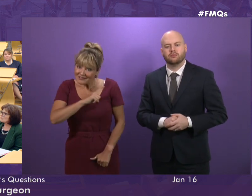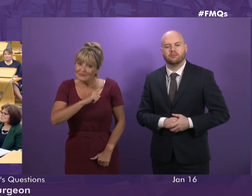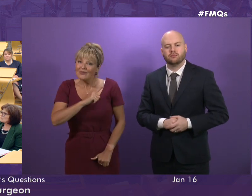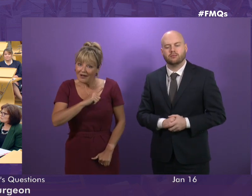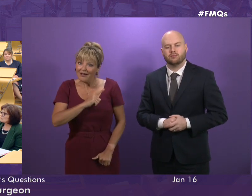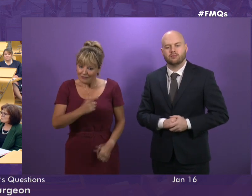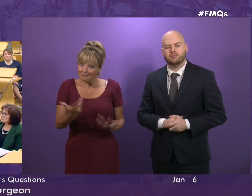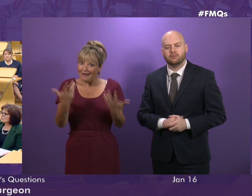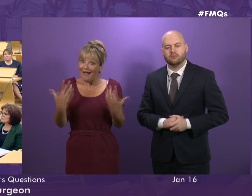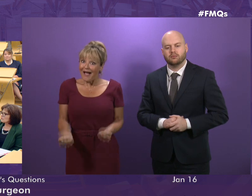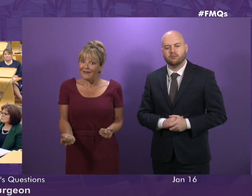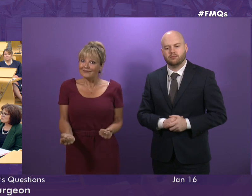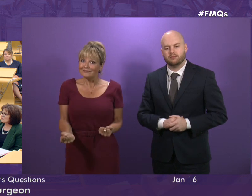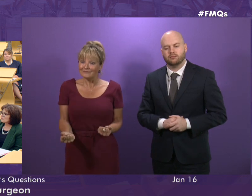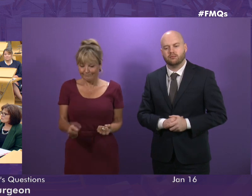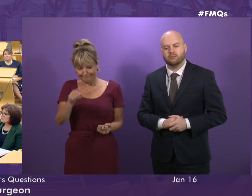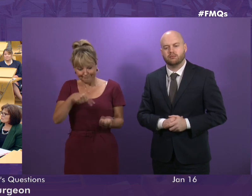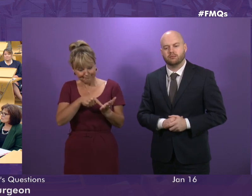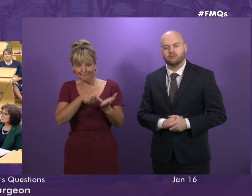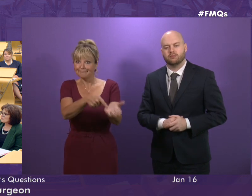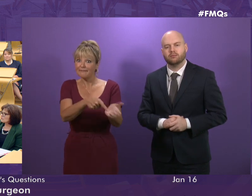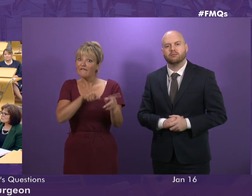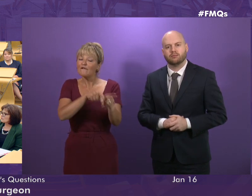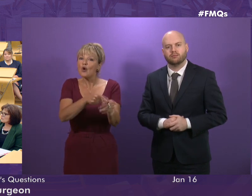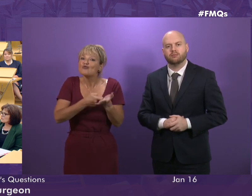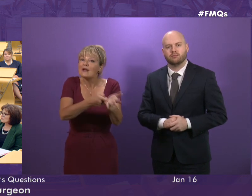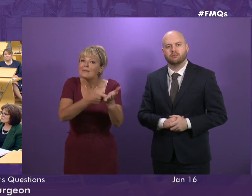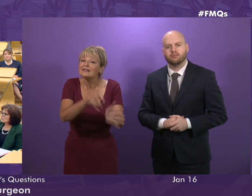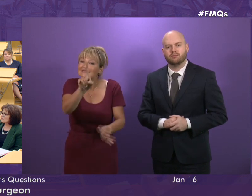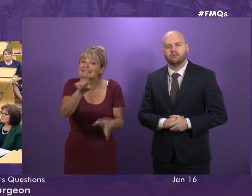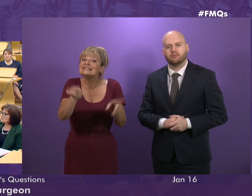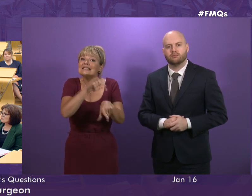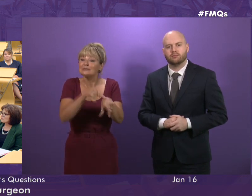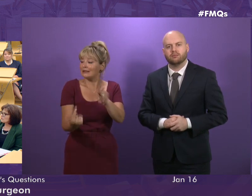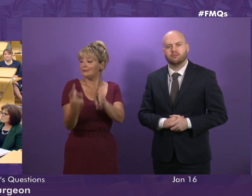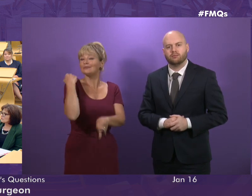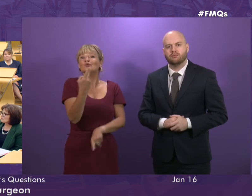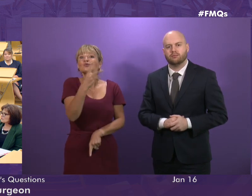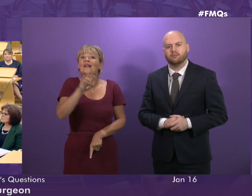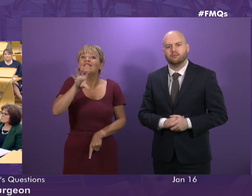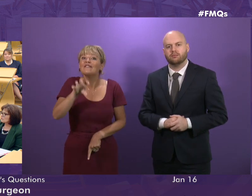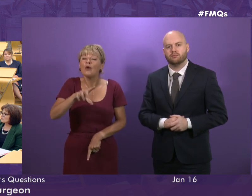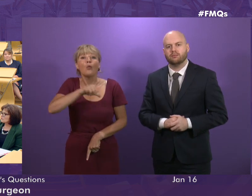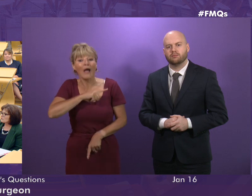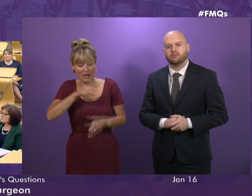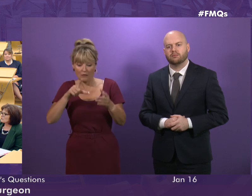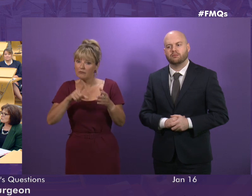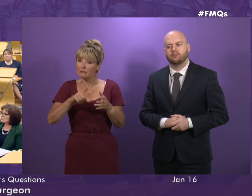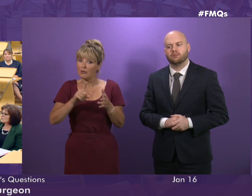the action that we are taking. It is, of course, why in 2015 the OECD reviewed broad general